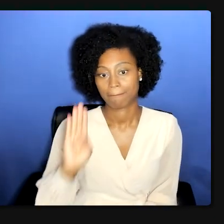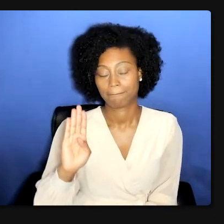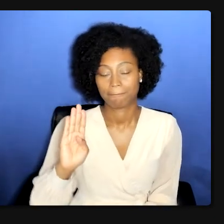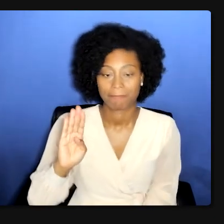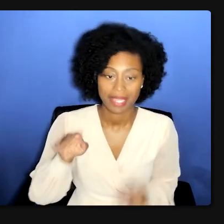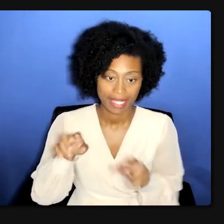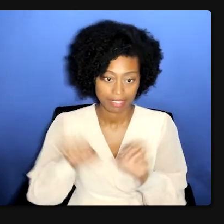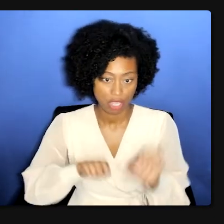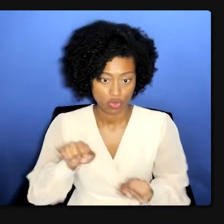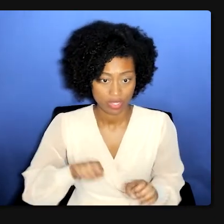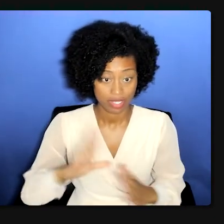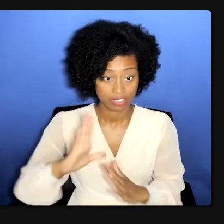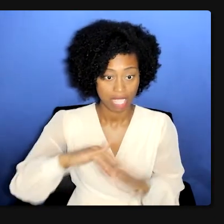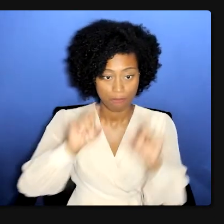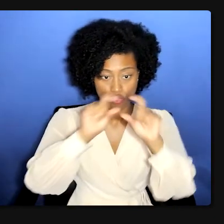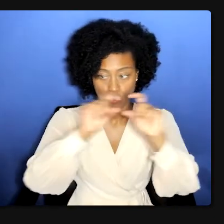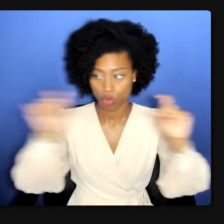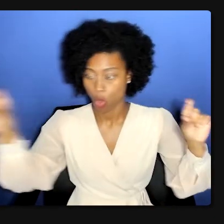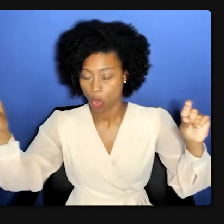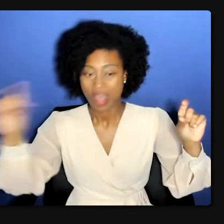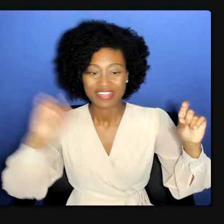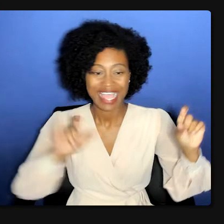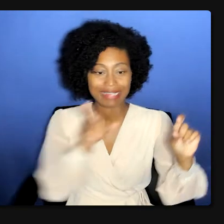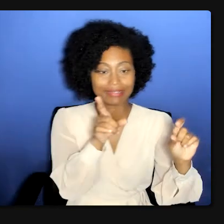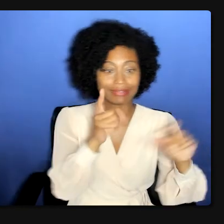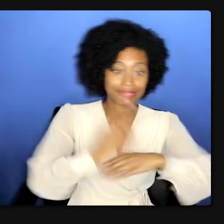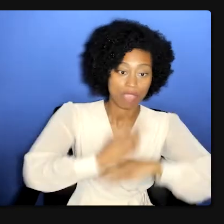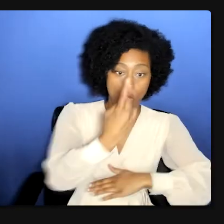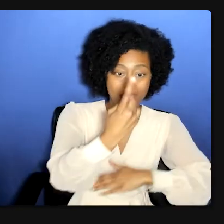We're looking at the top row there is your D1 retention.